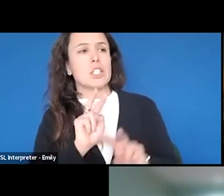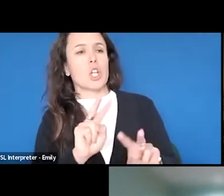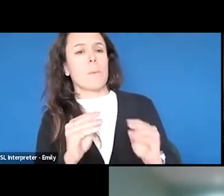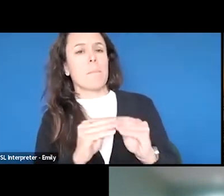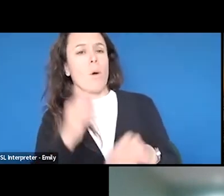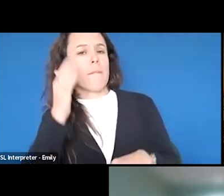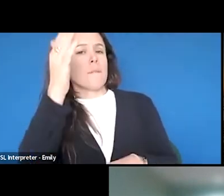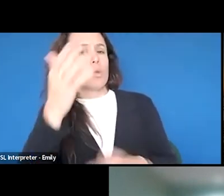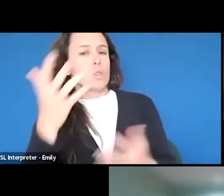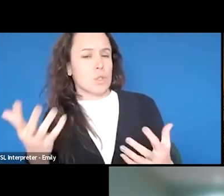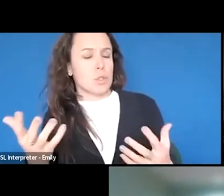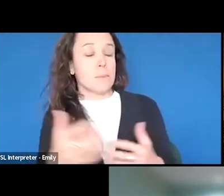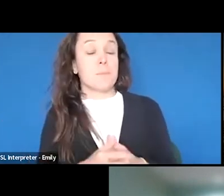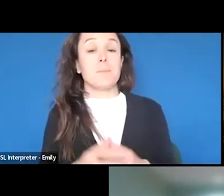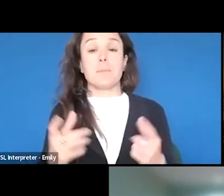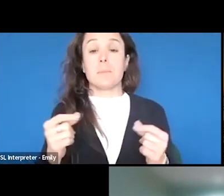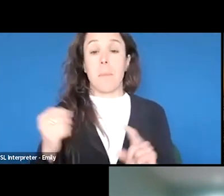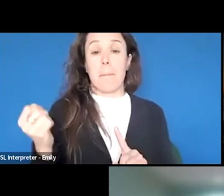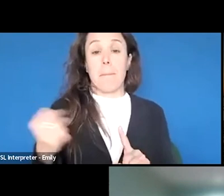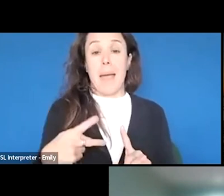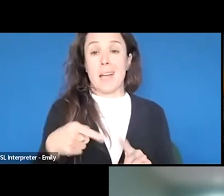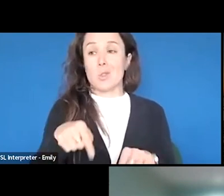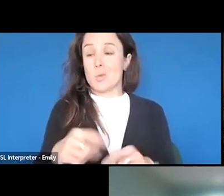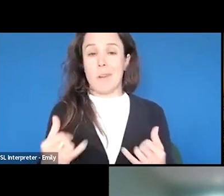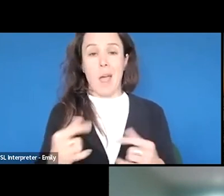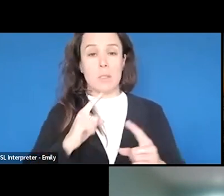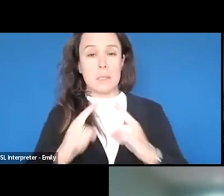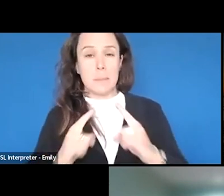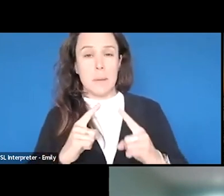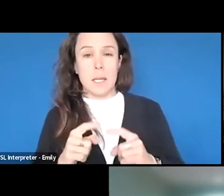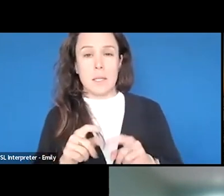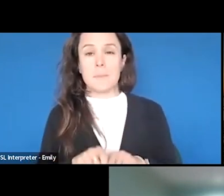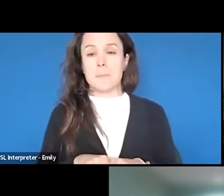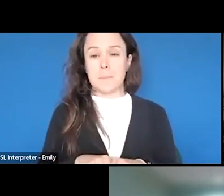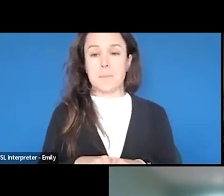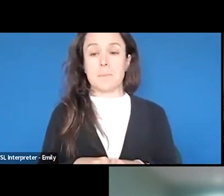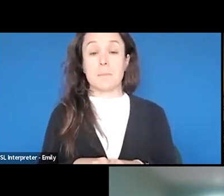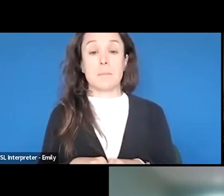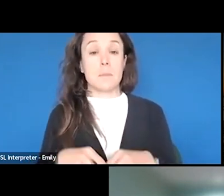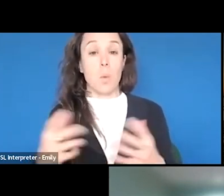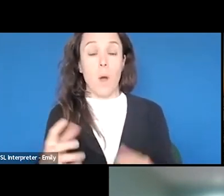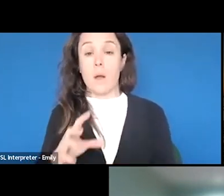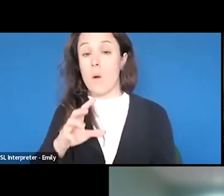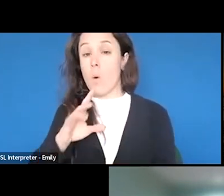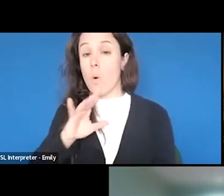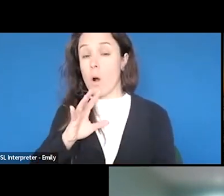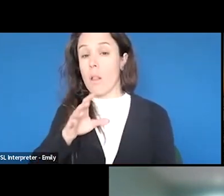and I'd like to come back to this debate now between the oral interactions or at